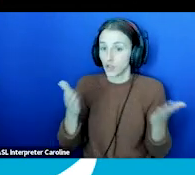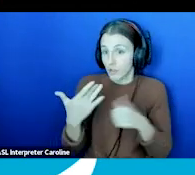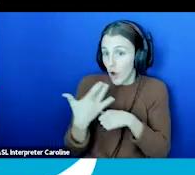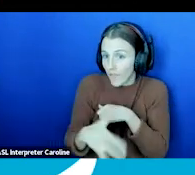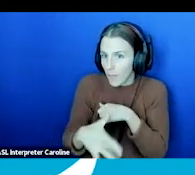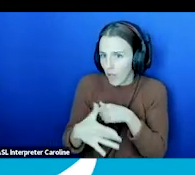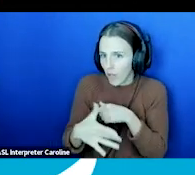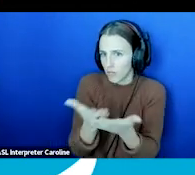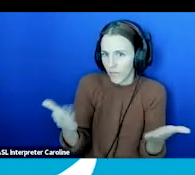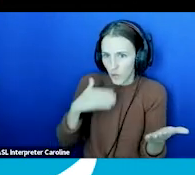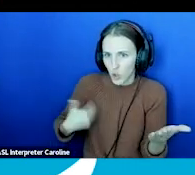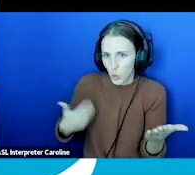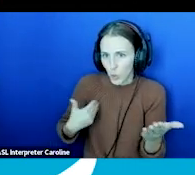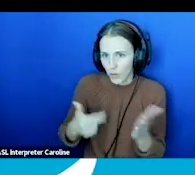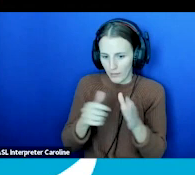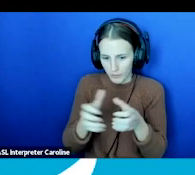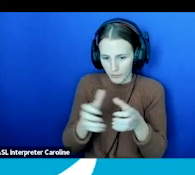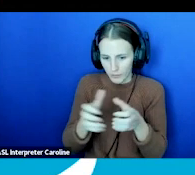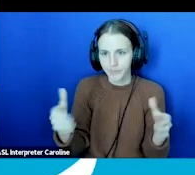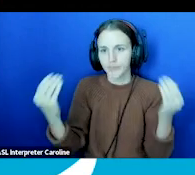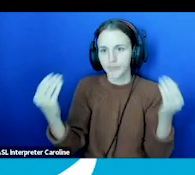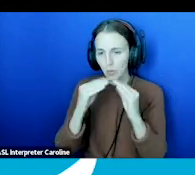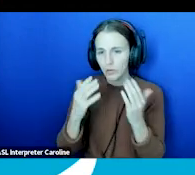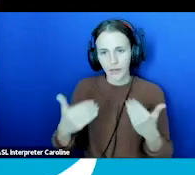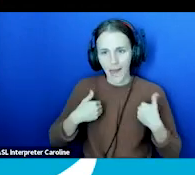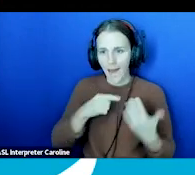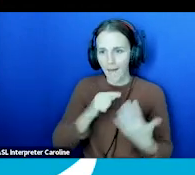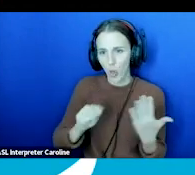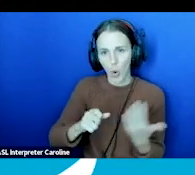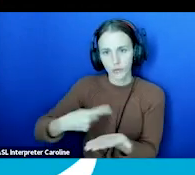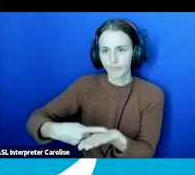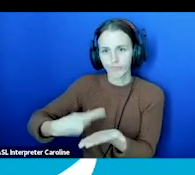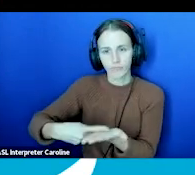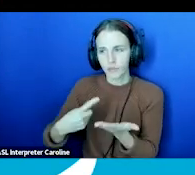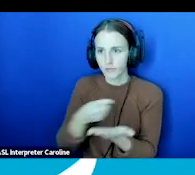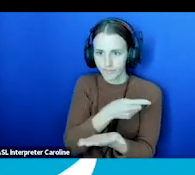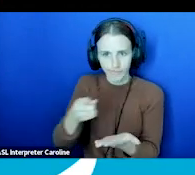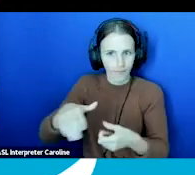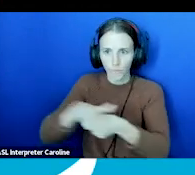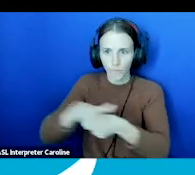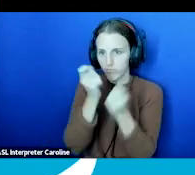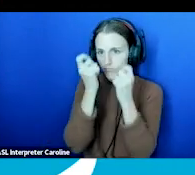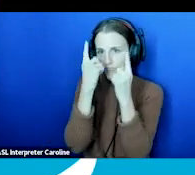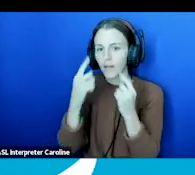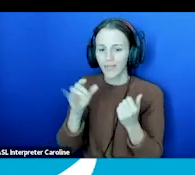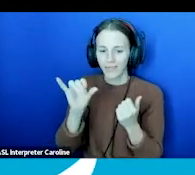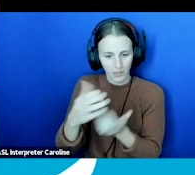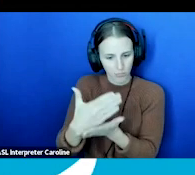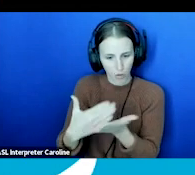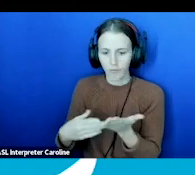THAT NEEDS TO CONTINUE TO BE HAD AND RECOGNIZE GZ THAT THE SERVICES ARE AVAILABLE TO YOUTH AND WE NEED TO EXPAND